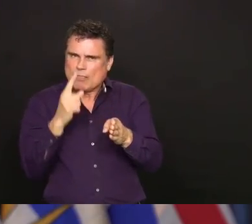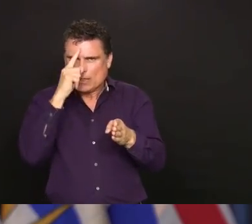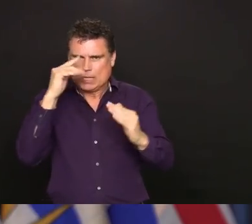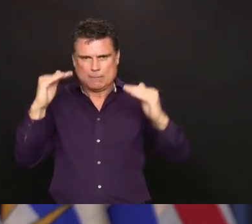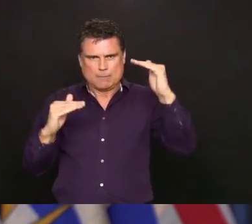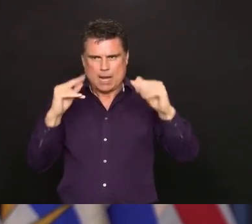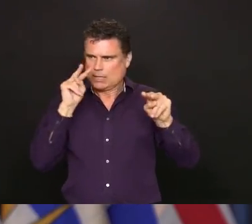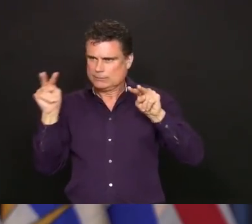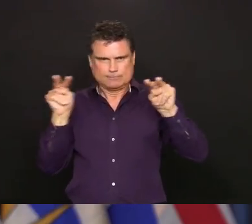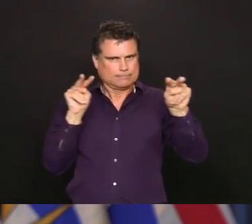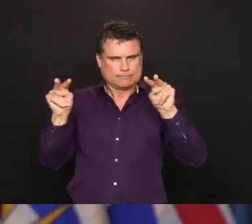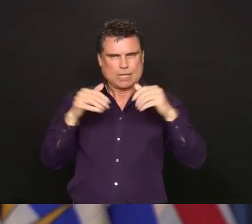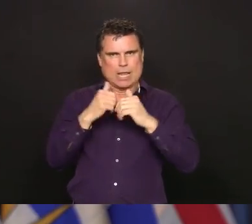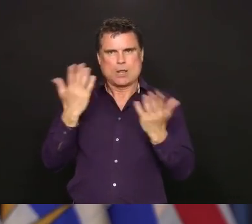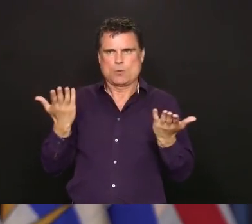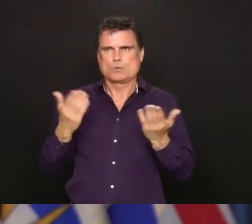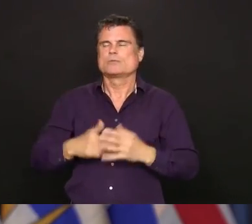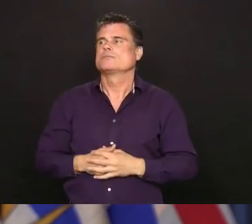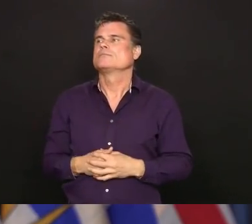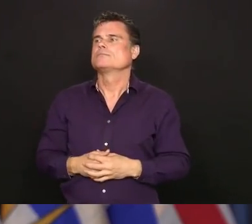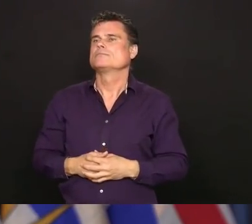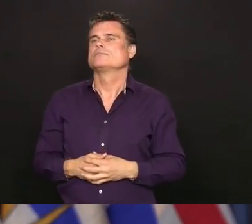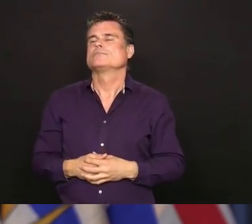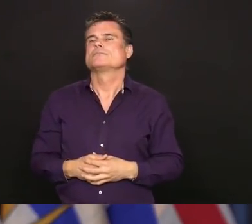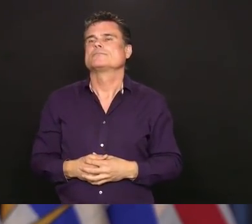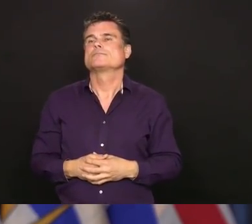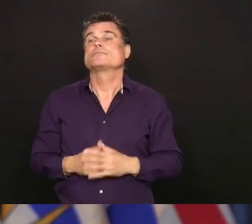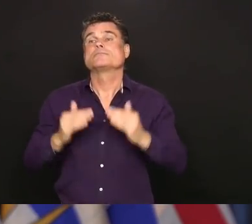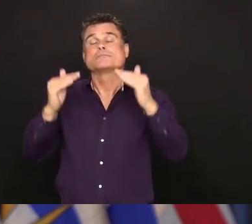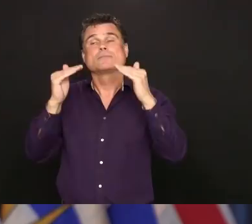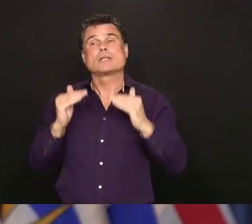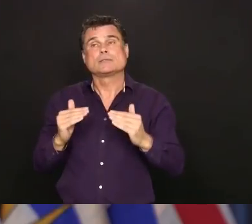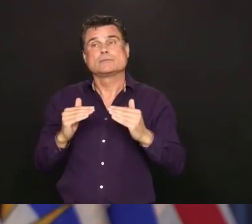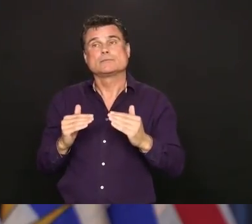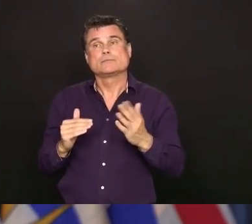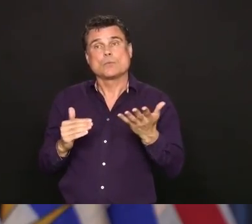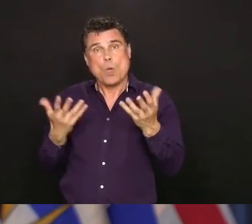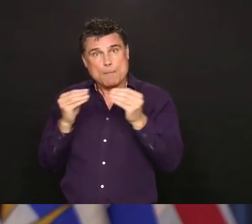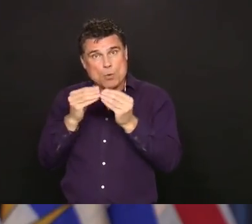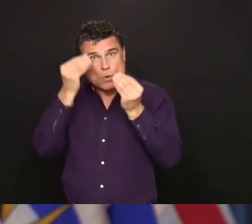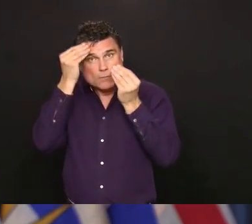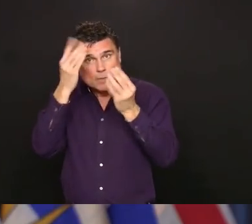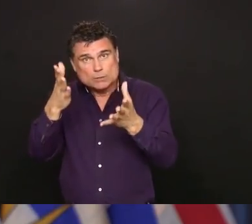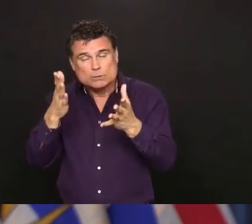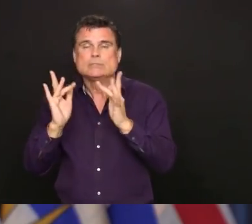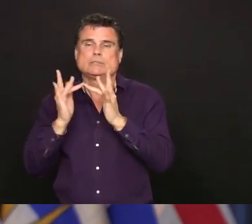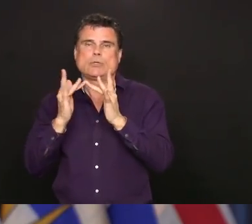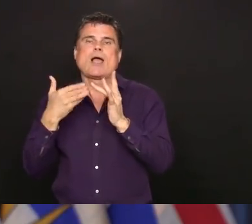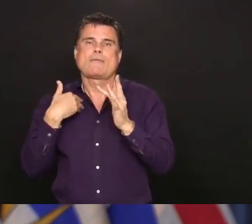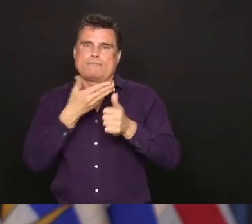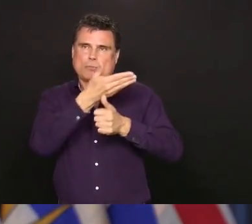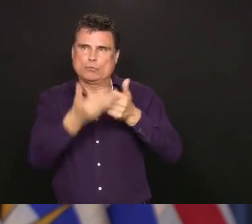question there will be statement released this afternoon. For recommendations on protecting families and communities from COVID-19, visit medical